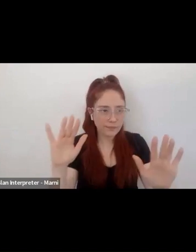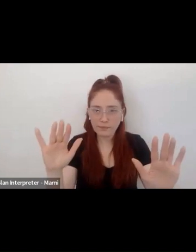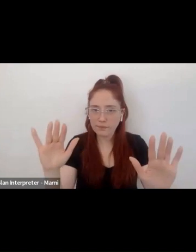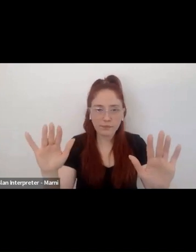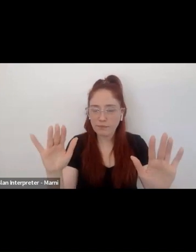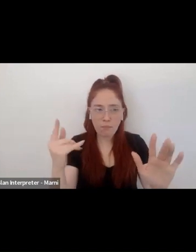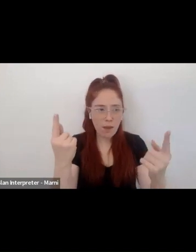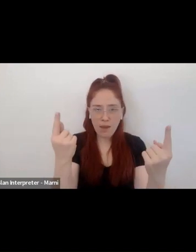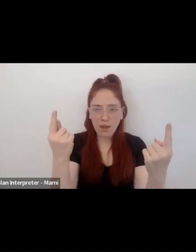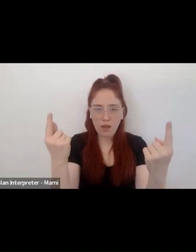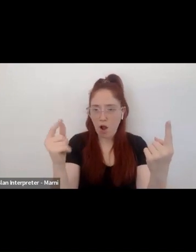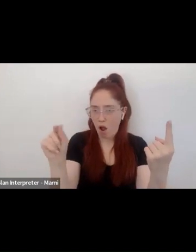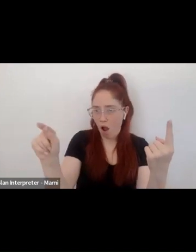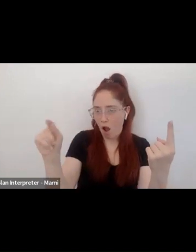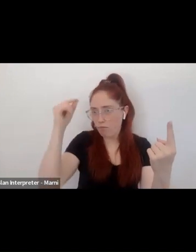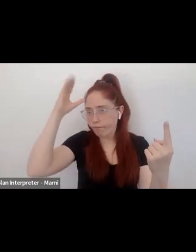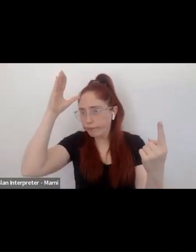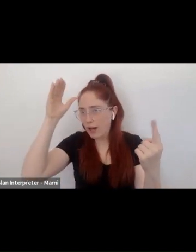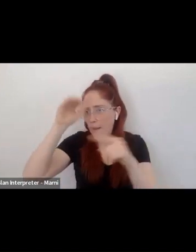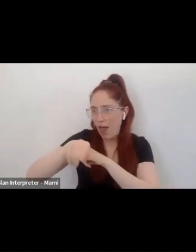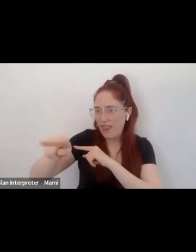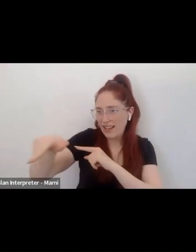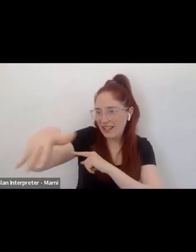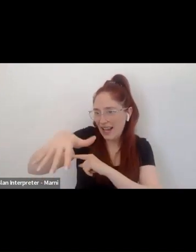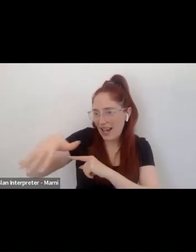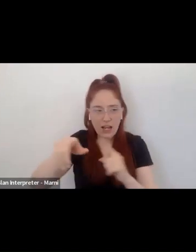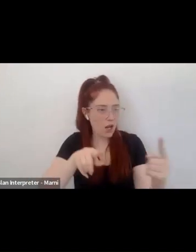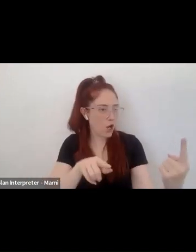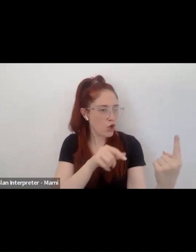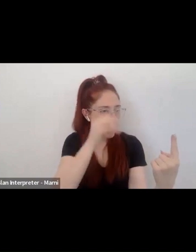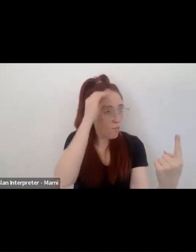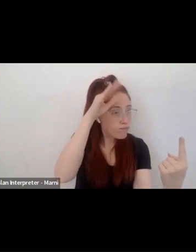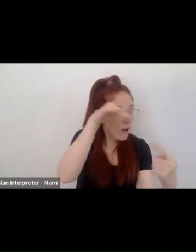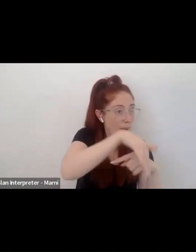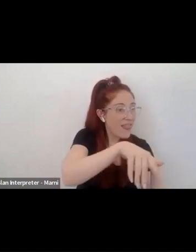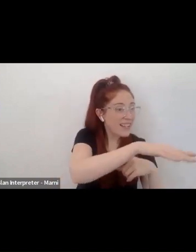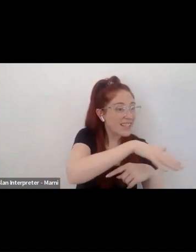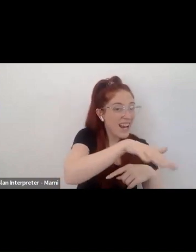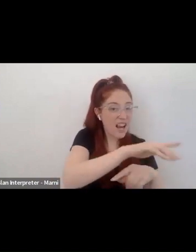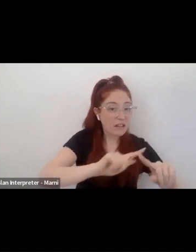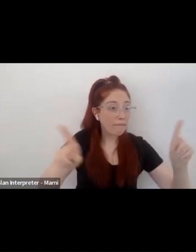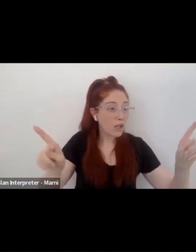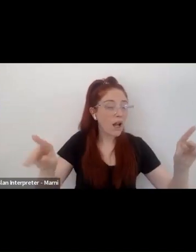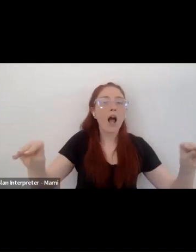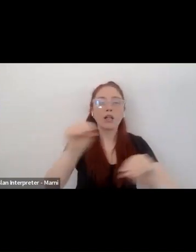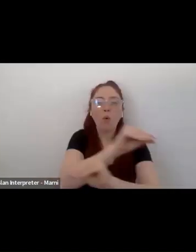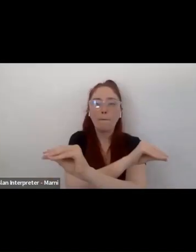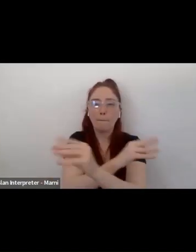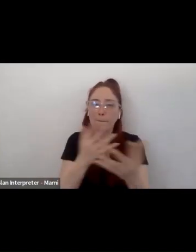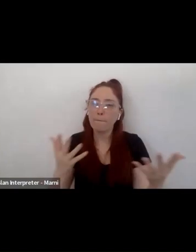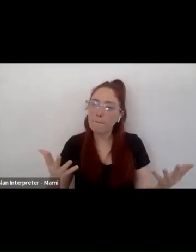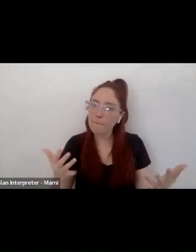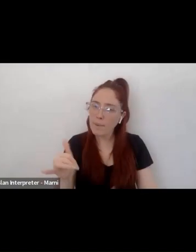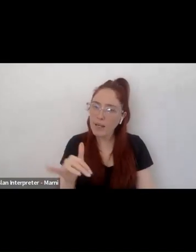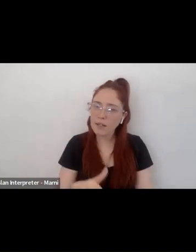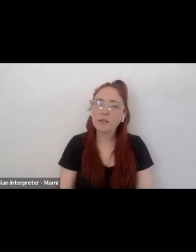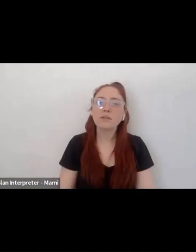experienced in certain areas. But what we really are hoping that we do is kind of make it a more equitable space where